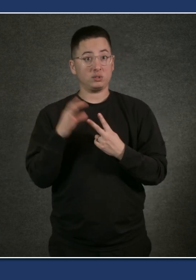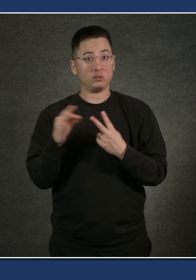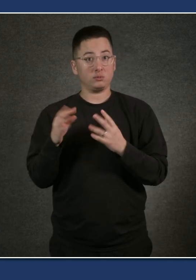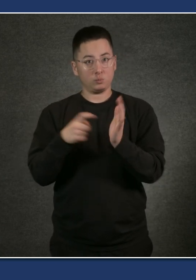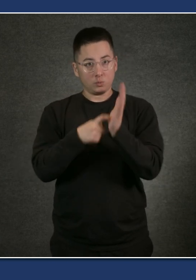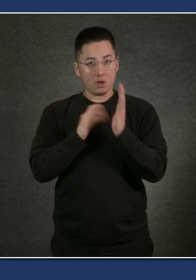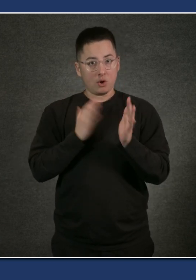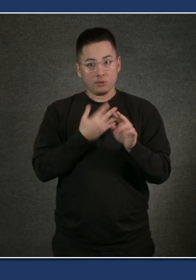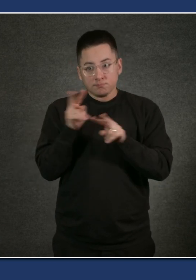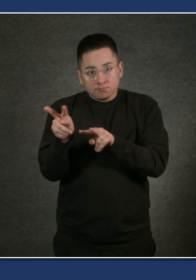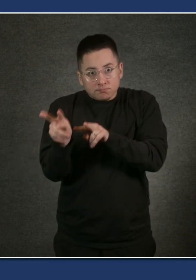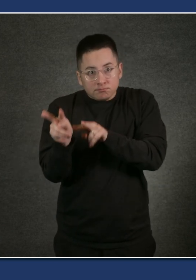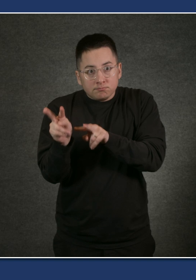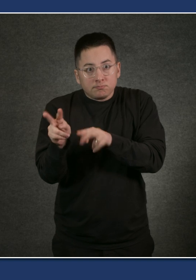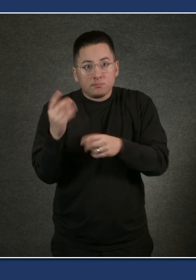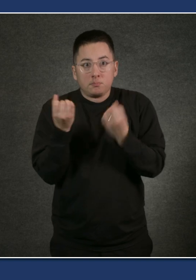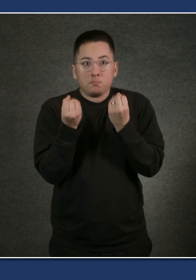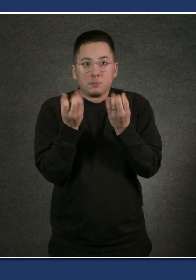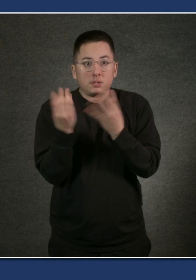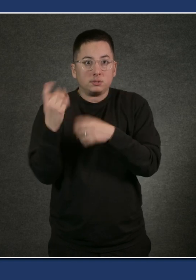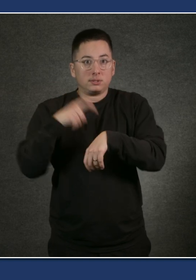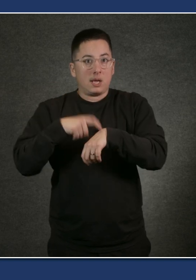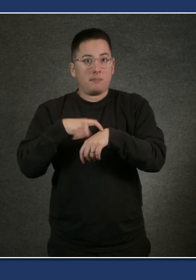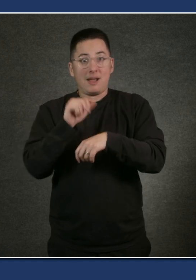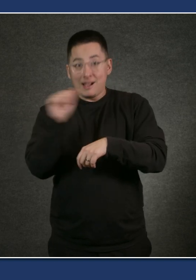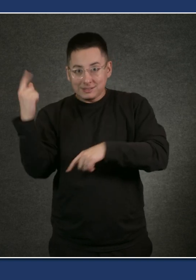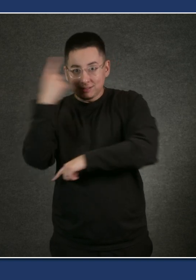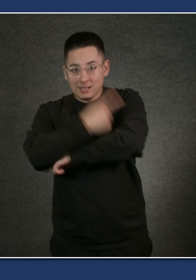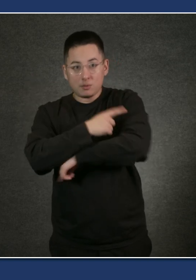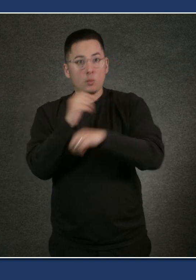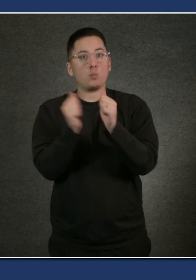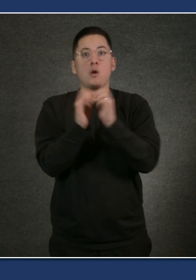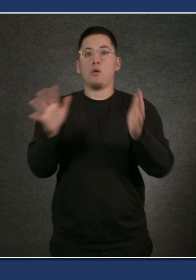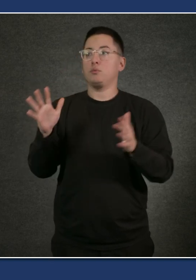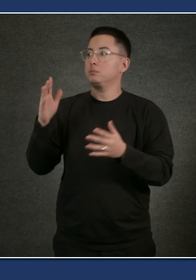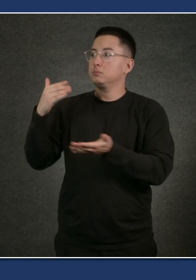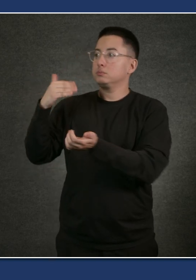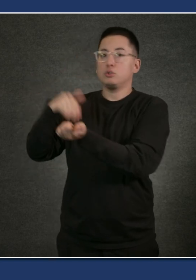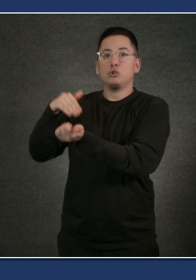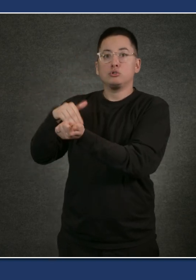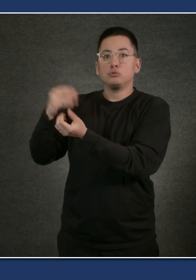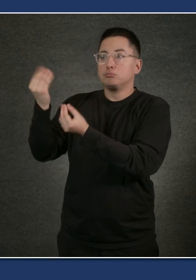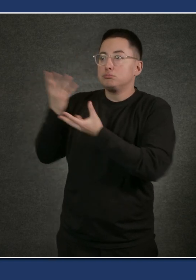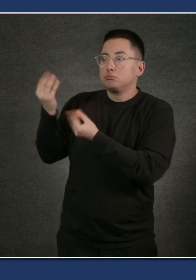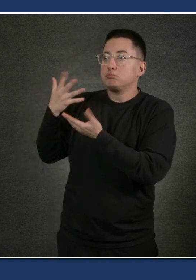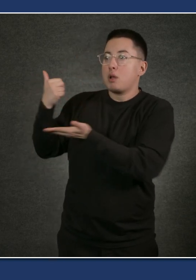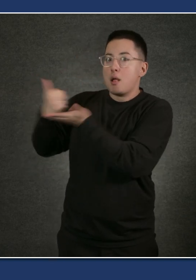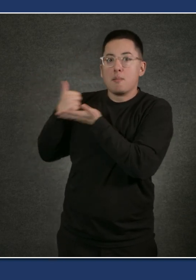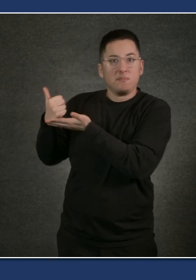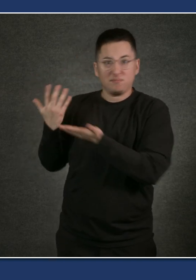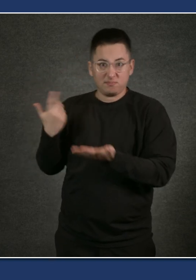our vigilance multiple times a day without the aid of a doctor.